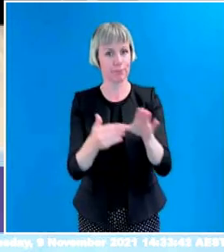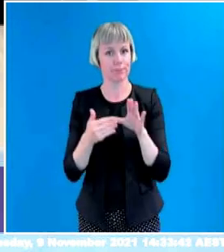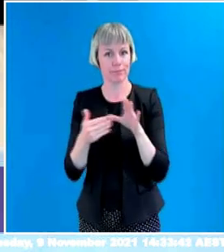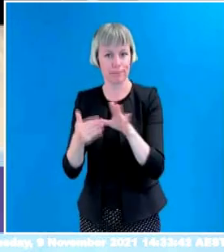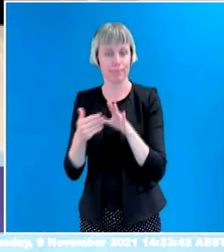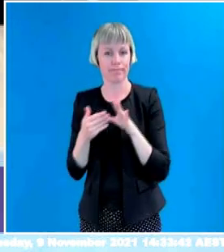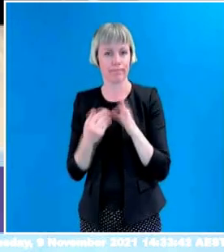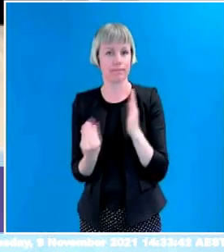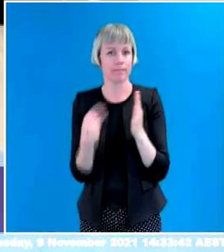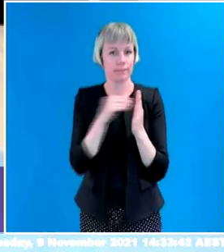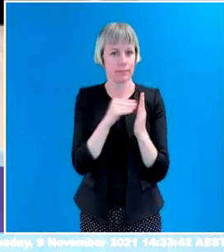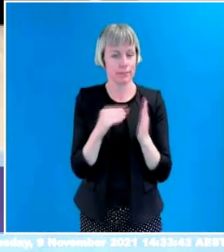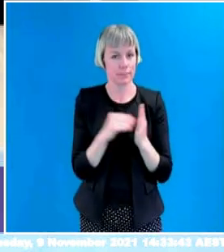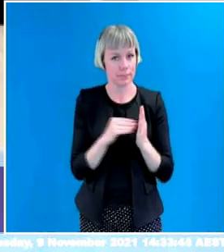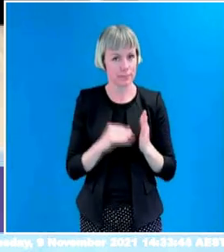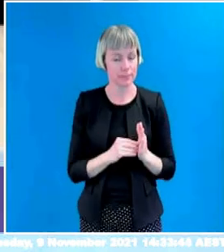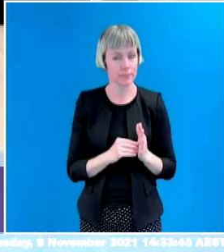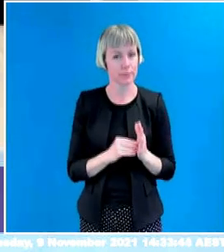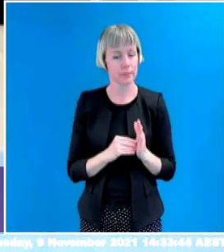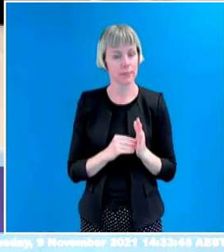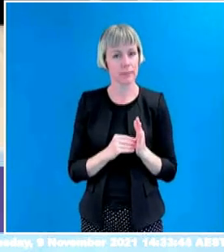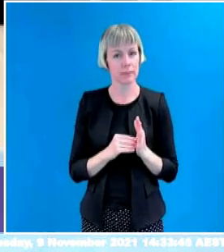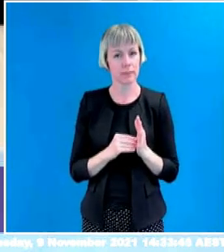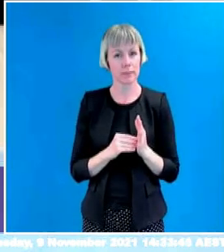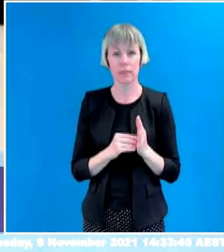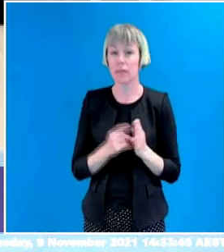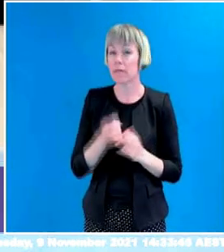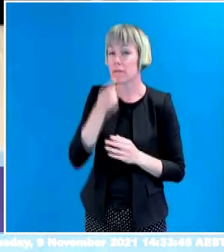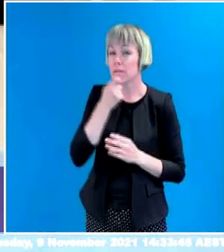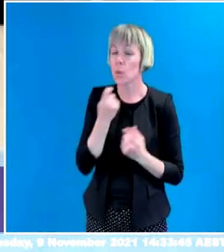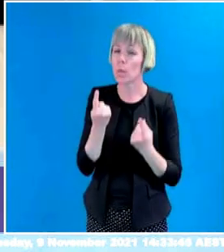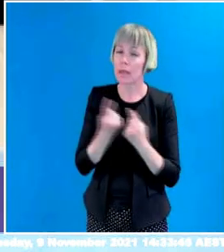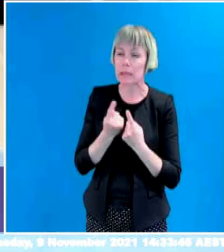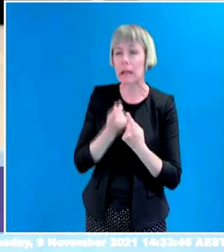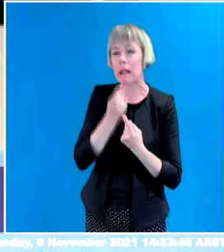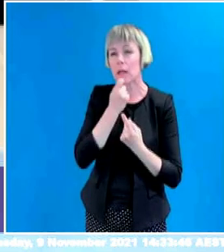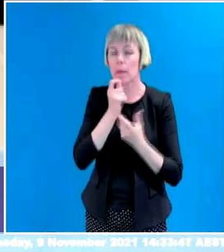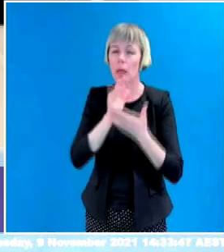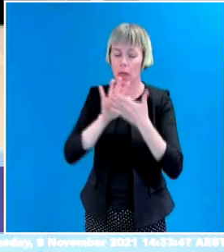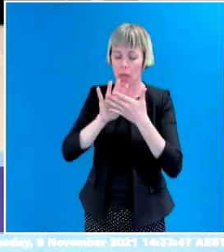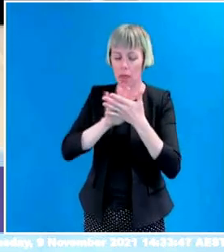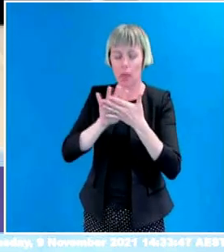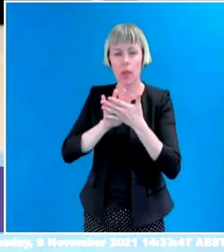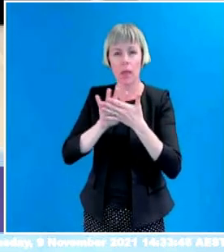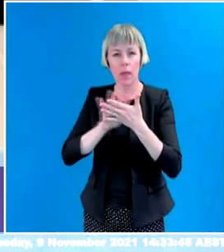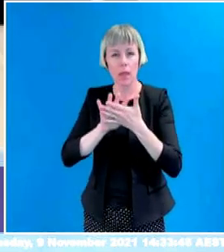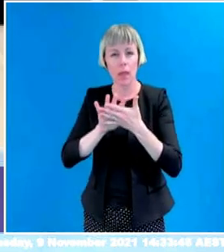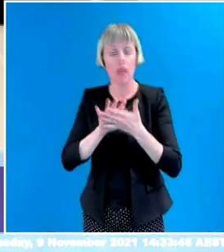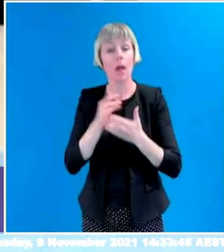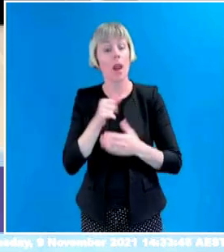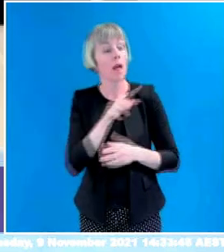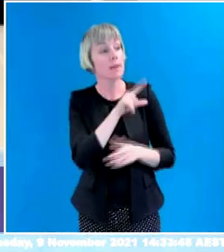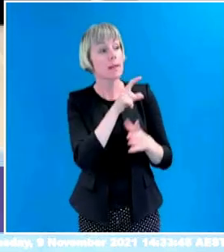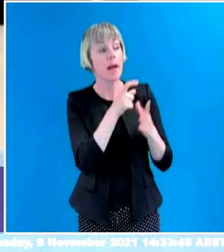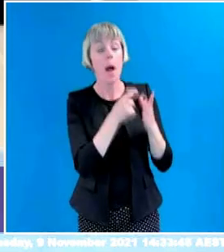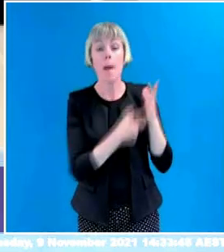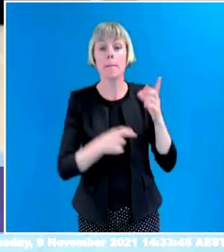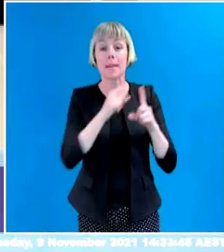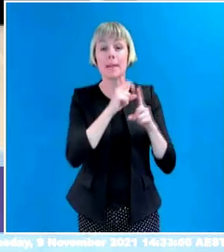little --- potentially ambiguous in the text of the Convention. It is worth just making it clear that that is our